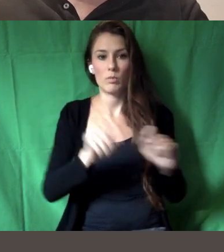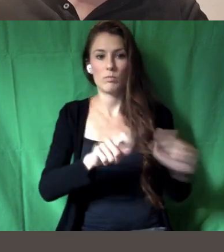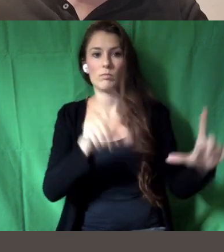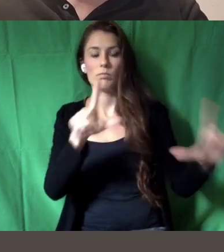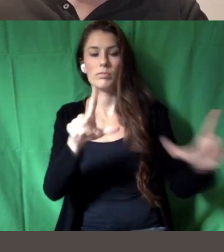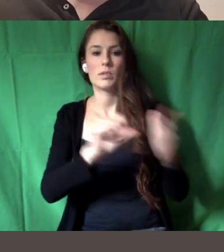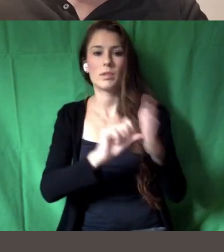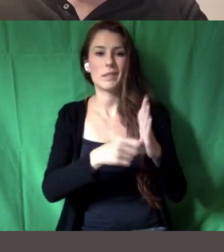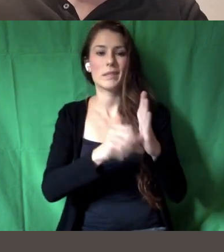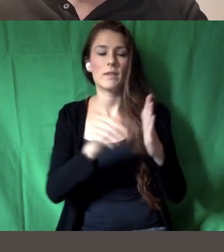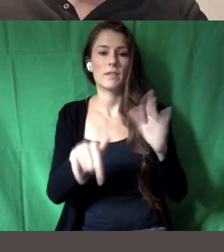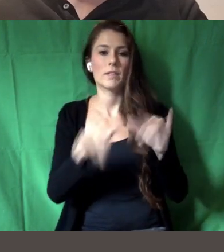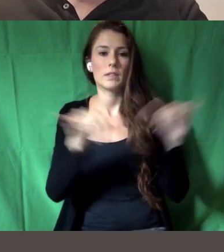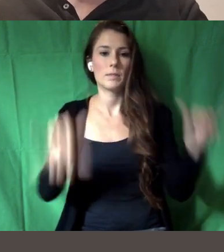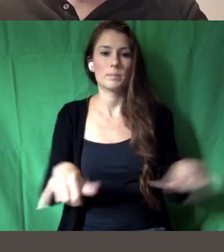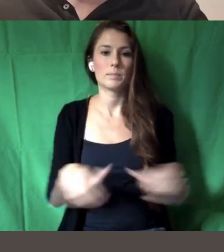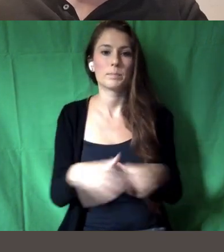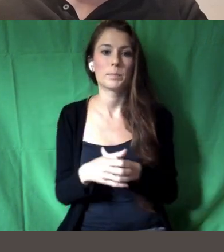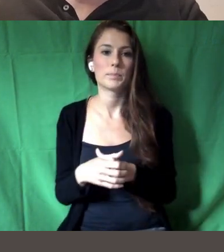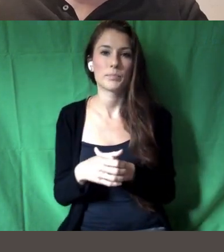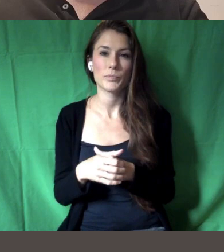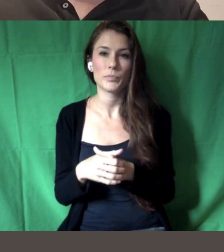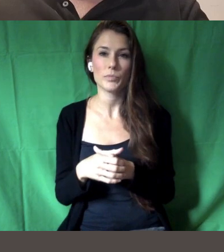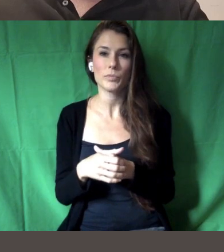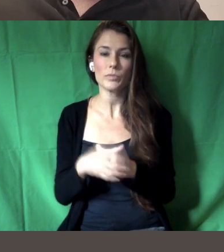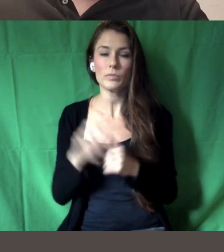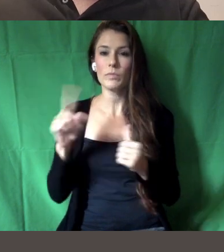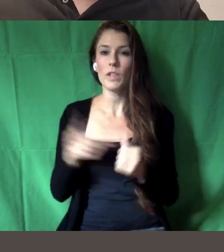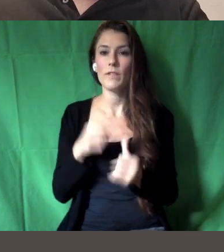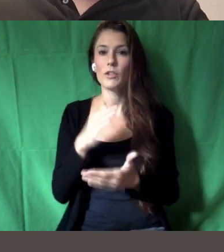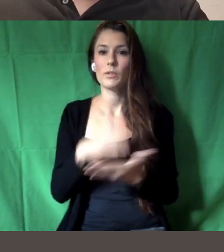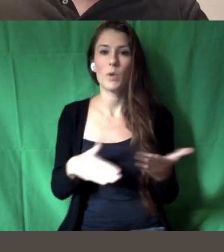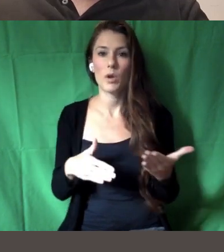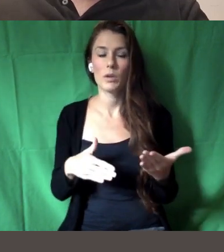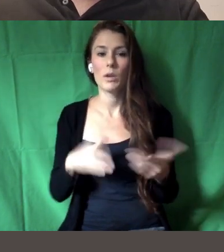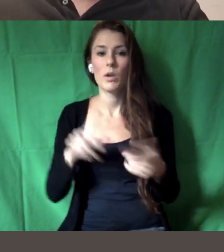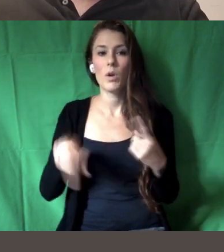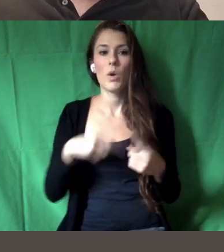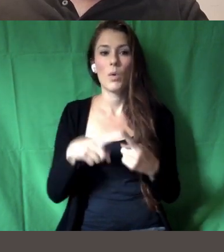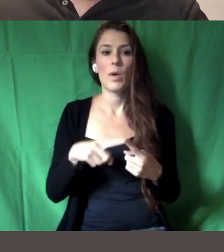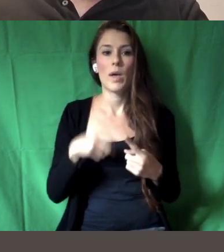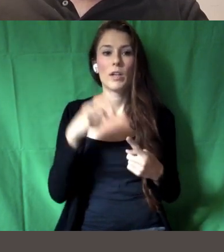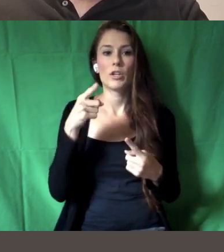highlights of the system cloud architecture. The first point is that we need central storage,